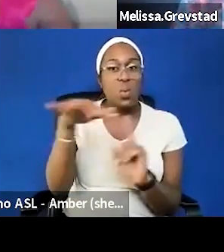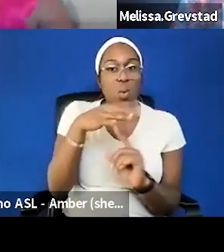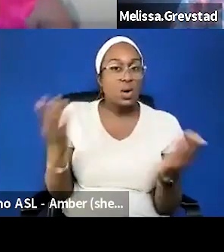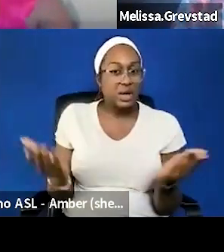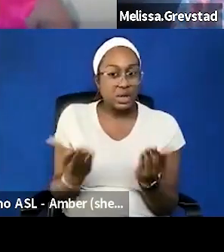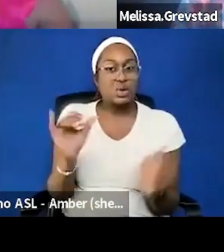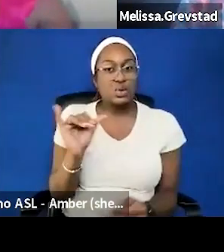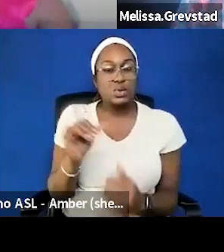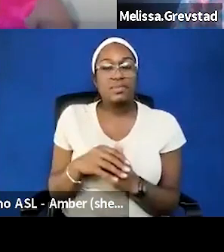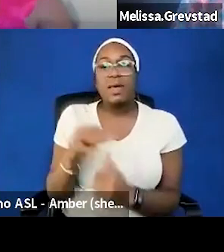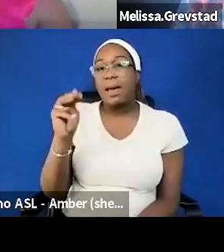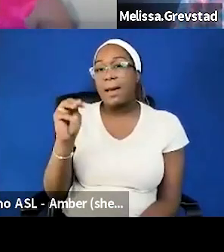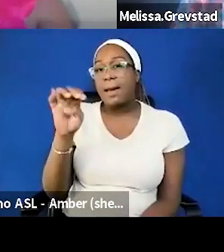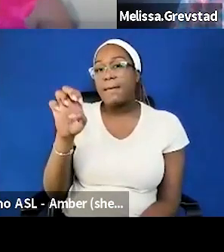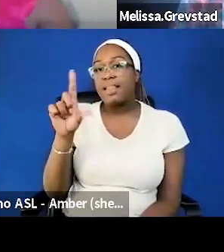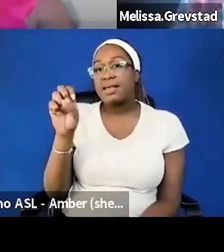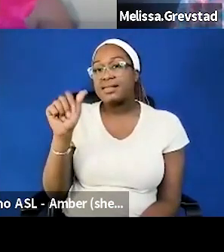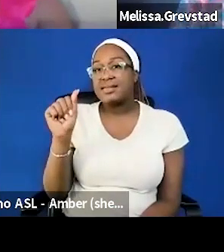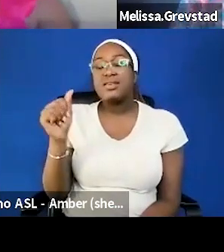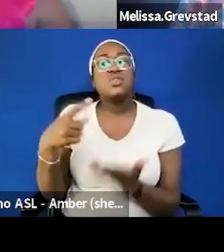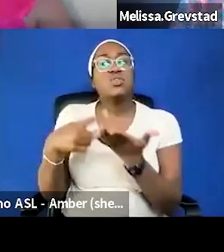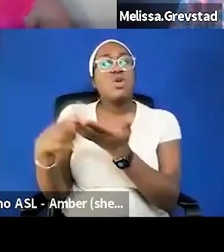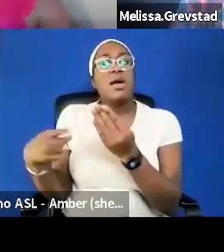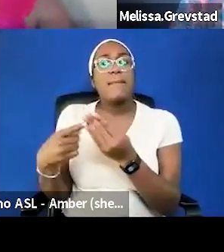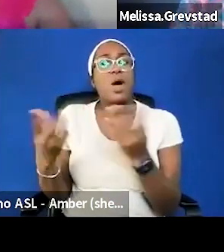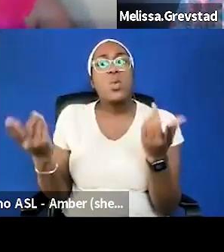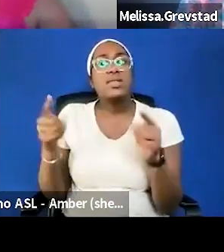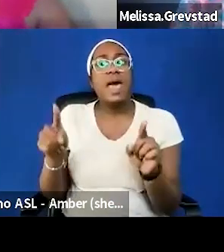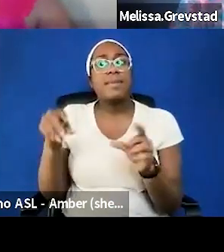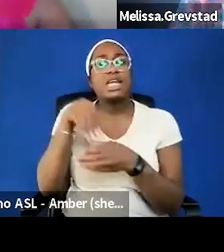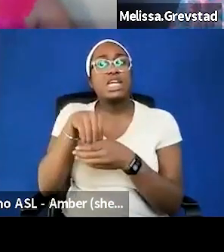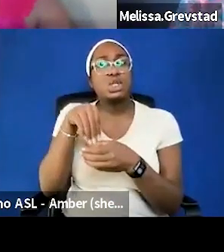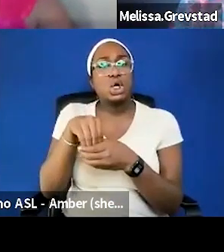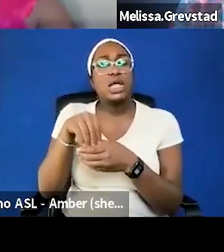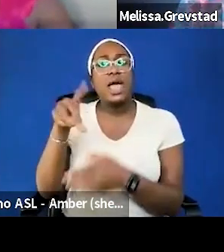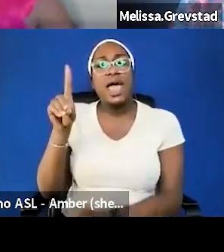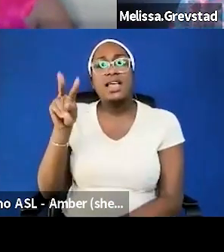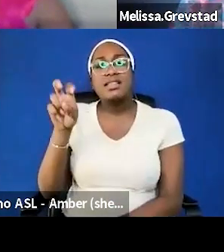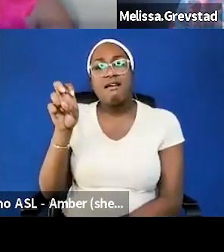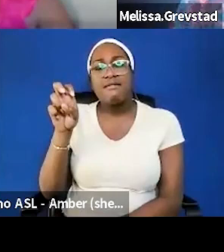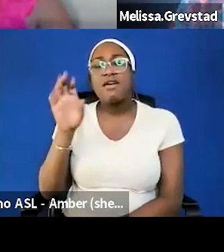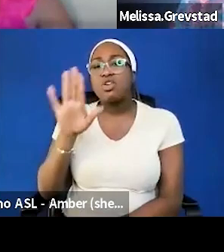Melissa, Will you talk about what's happening internally at Dove and even at your parent company?